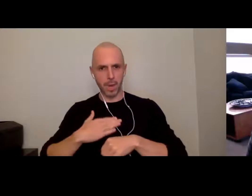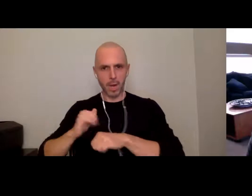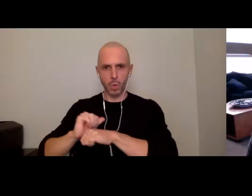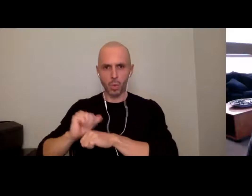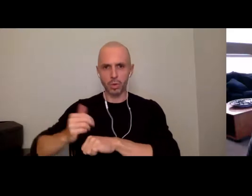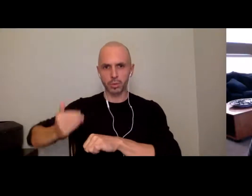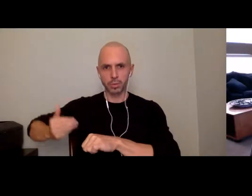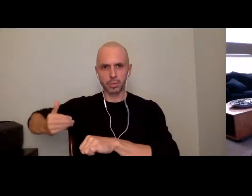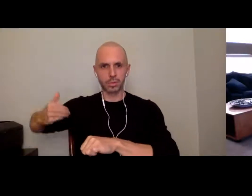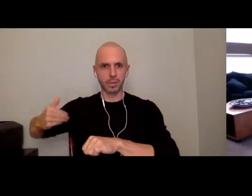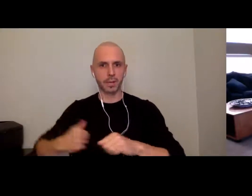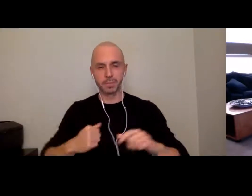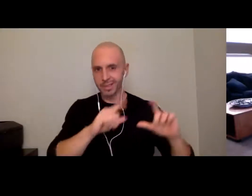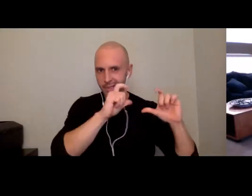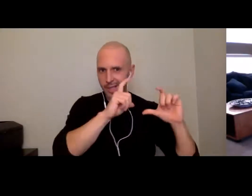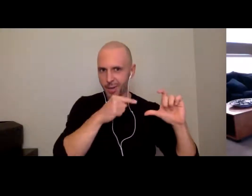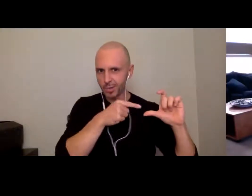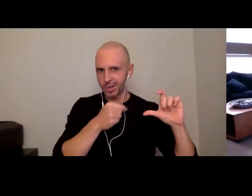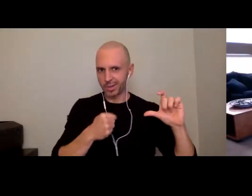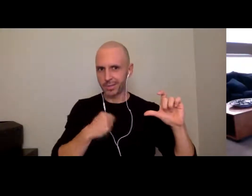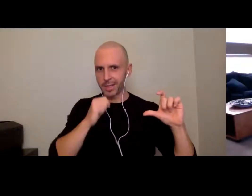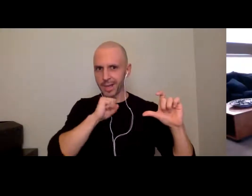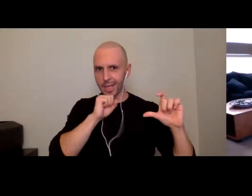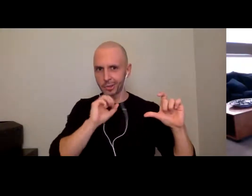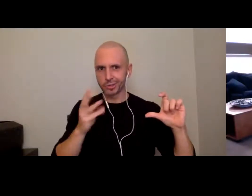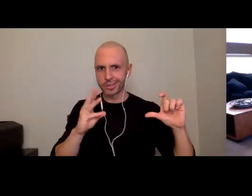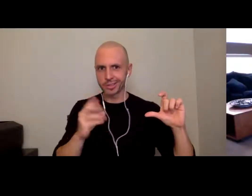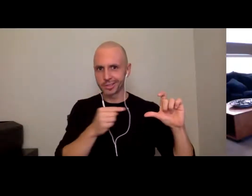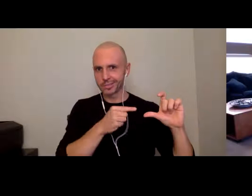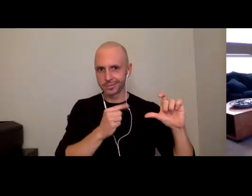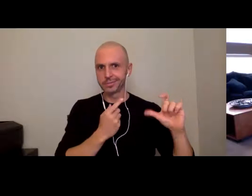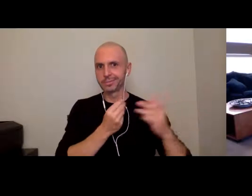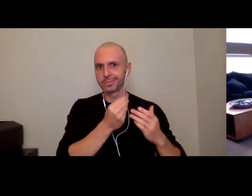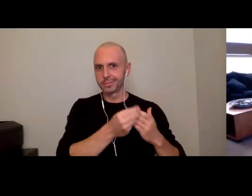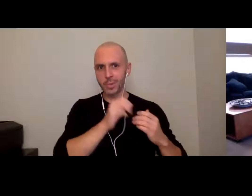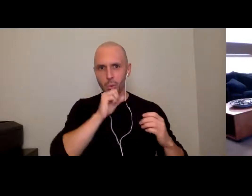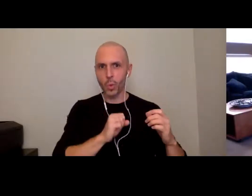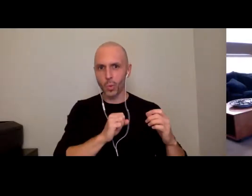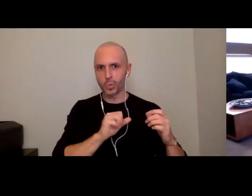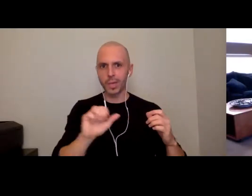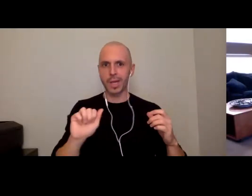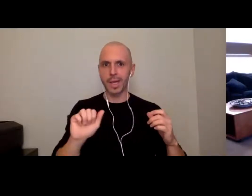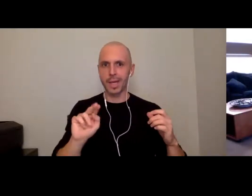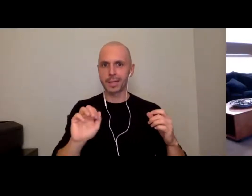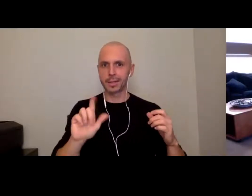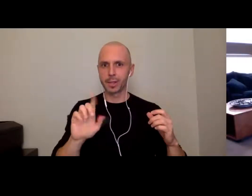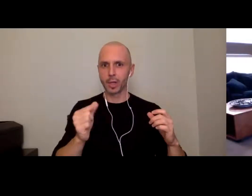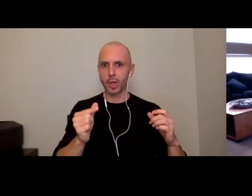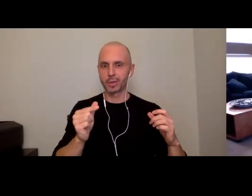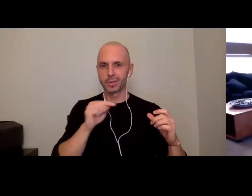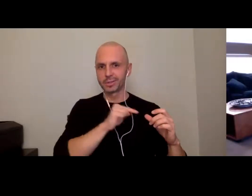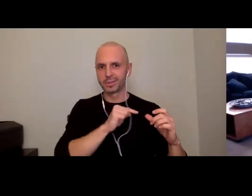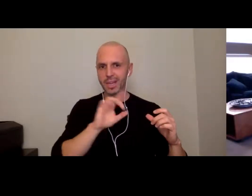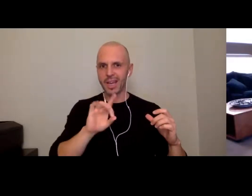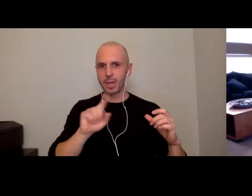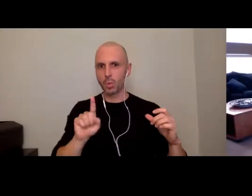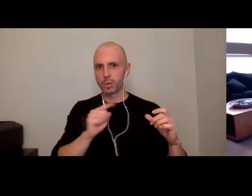you know an old analog canon ae1 and i've taken a lot of photos with it and it took me some time